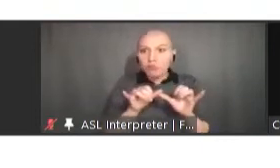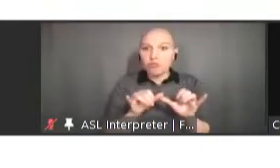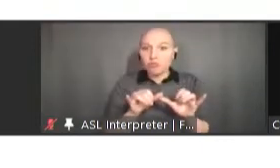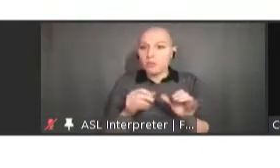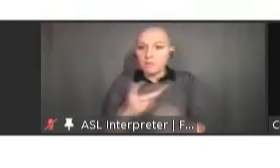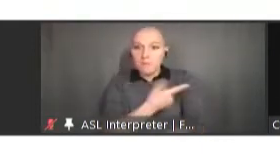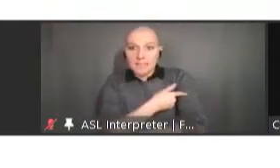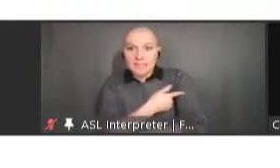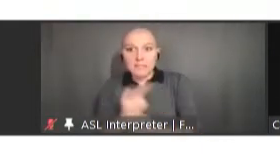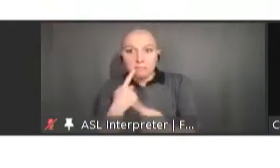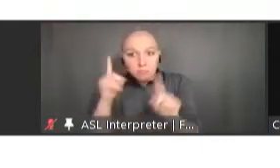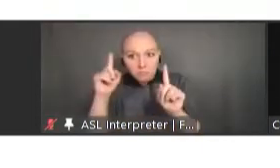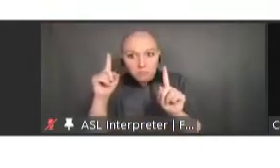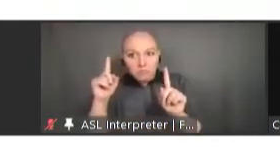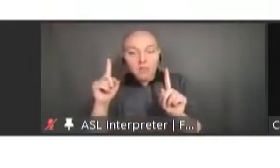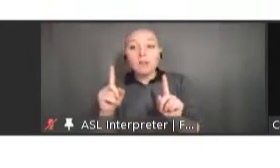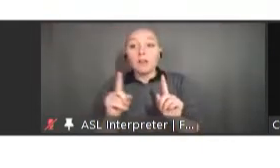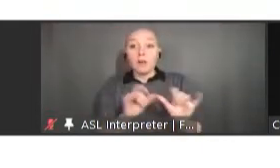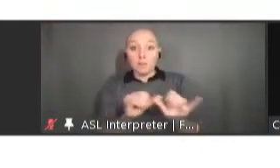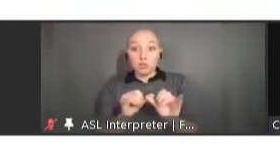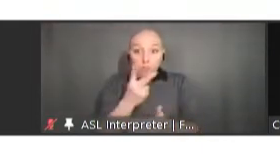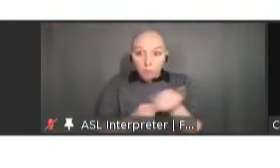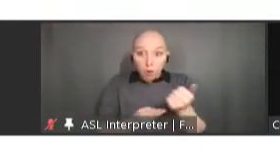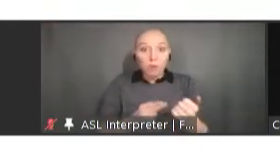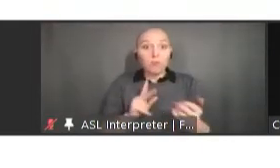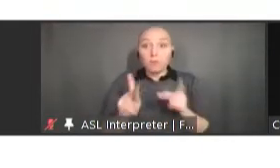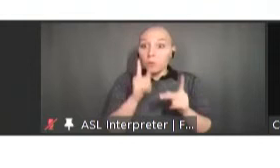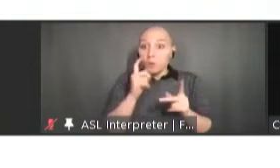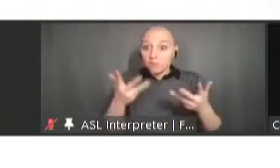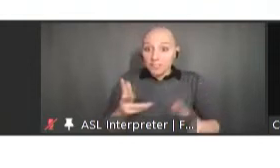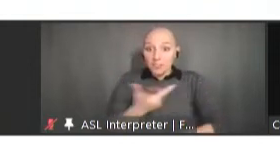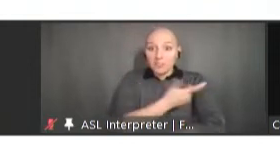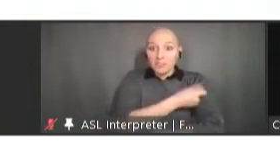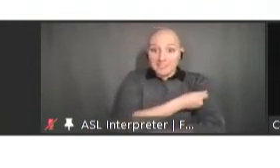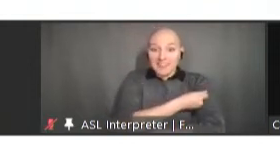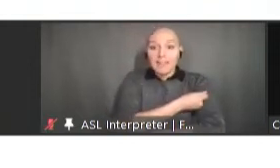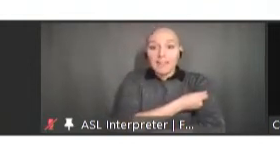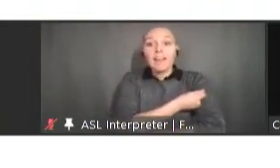individuals which can then be used to accelerate clinical development of future vaccines,